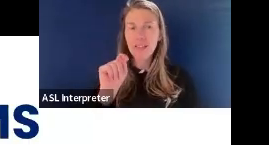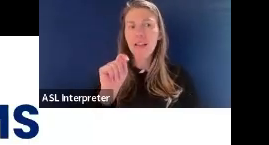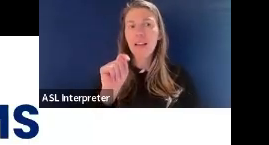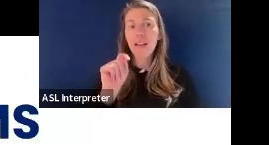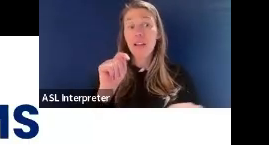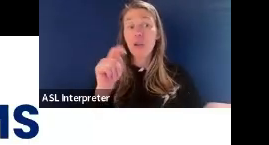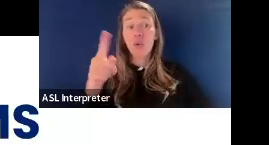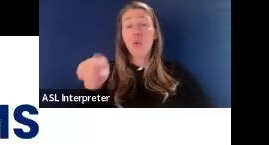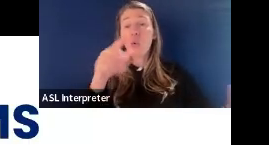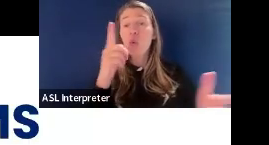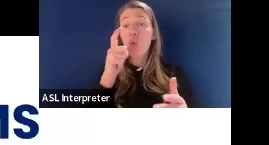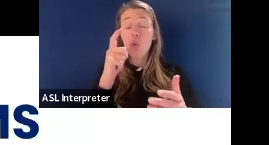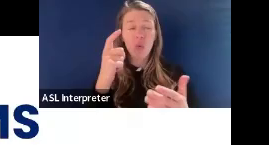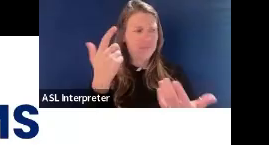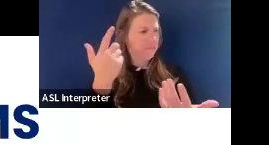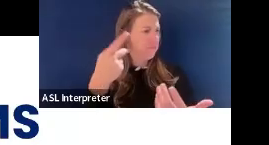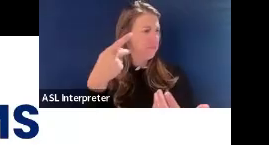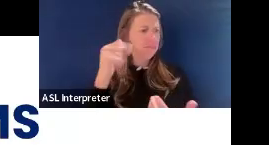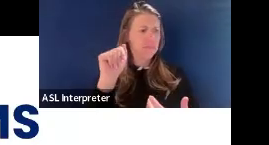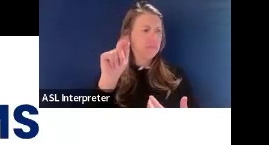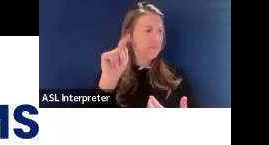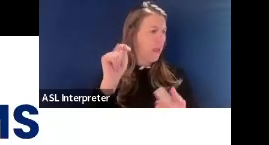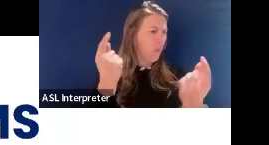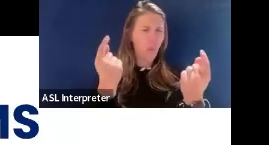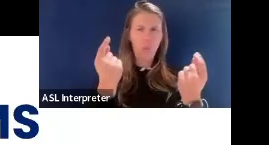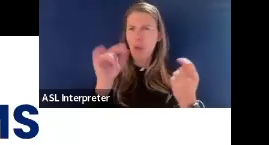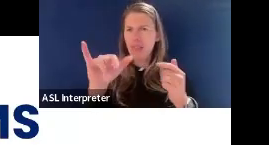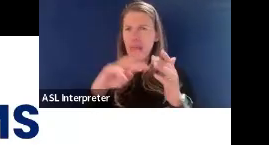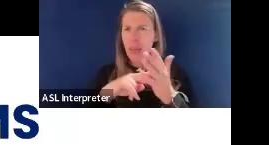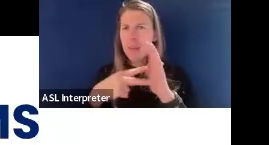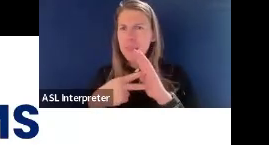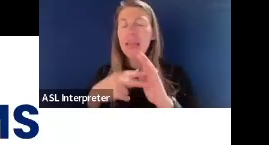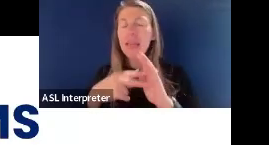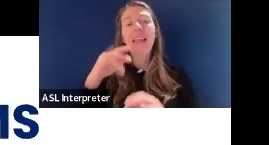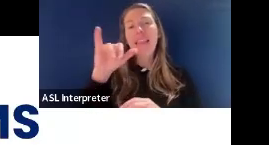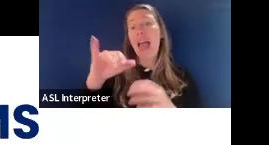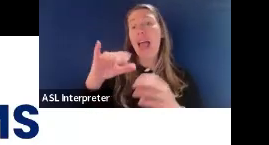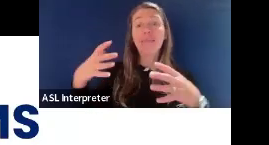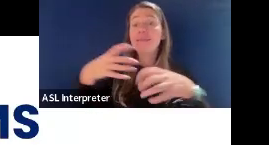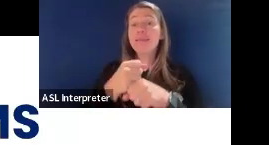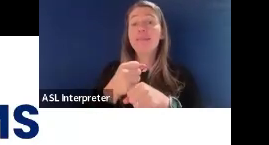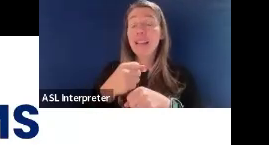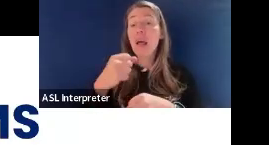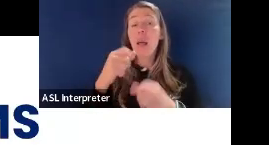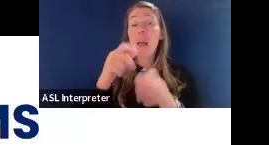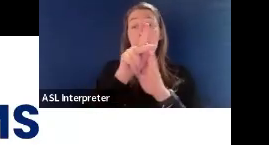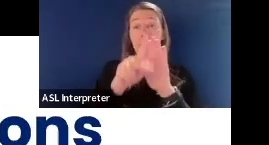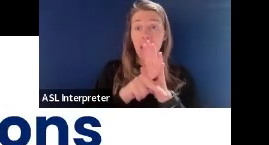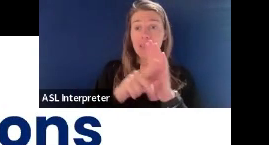For anyone who might be unfamiliar with what the the PAT is, that just stands for policy Alignment Team.